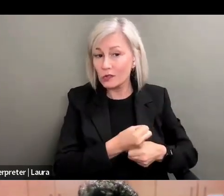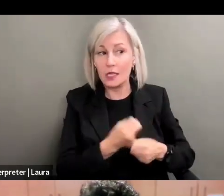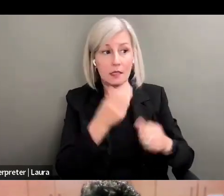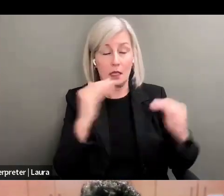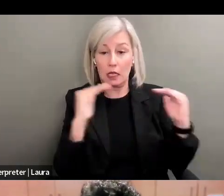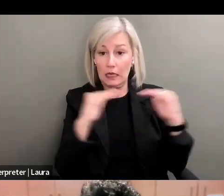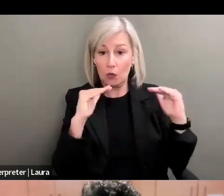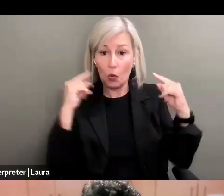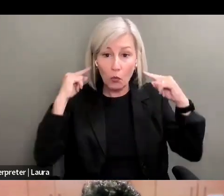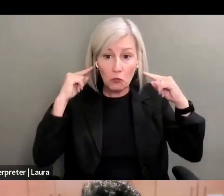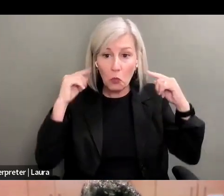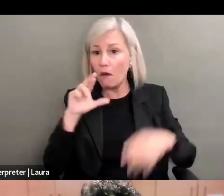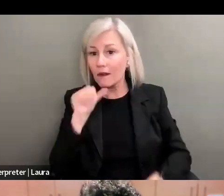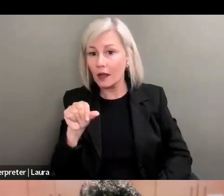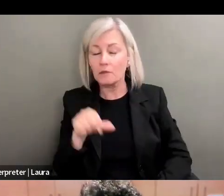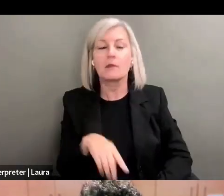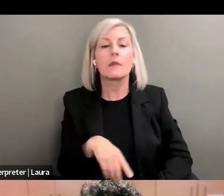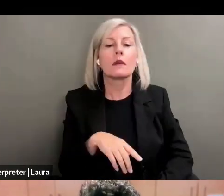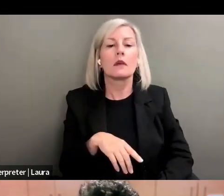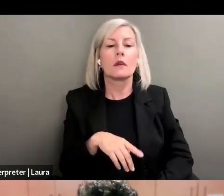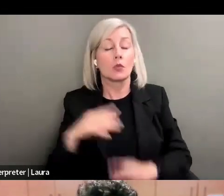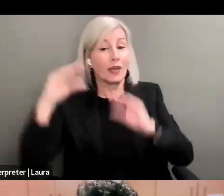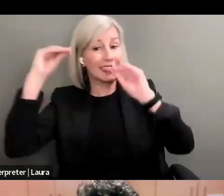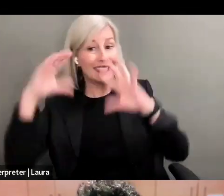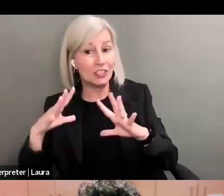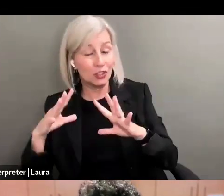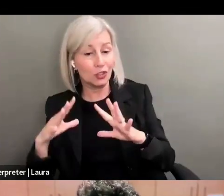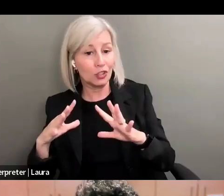To an educator or a speech therapist, this term might have a different meaning.